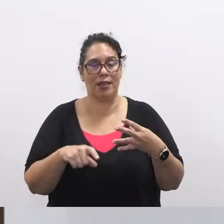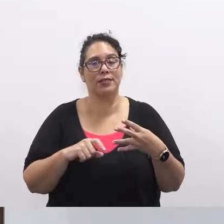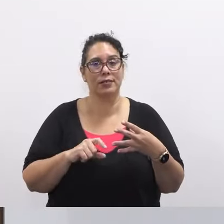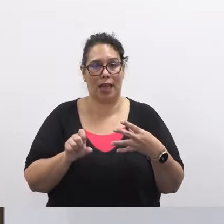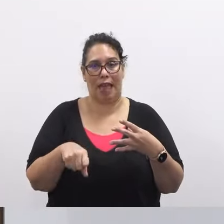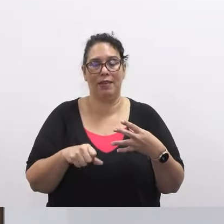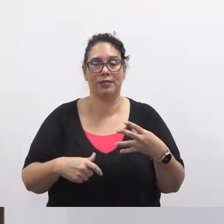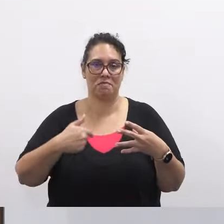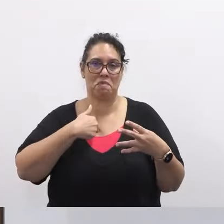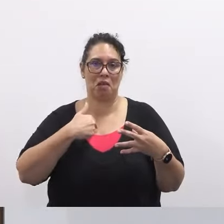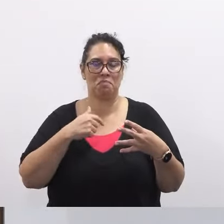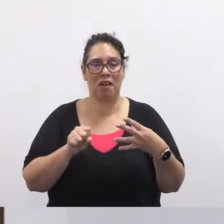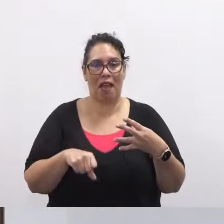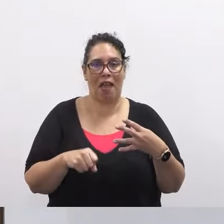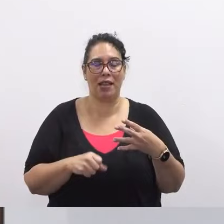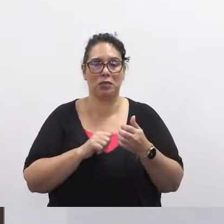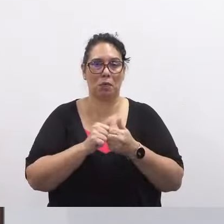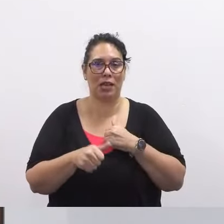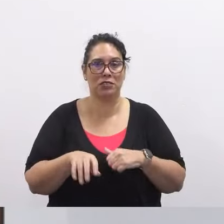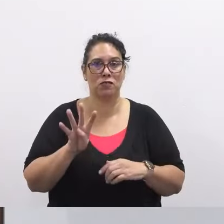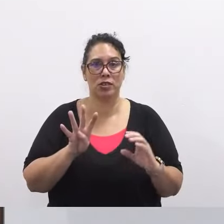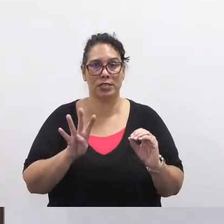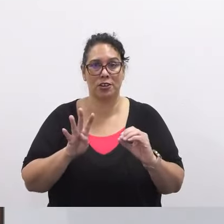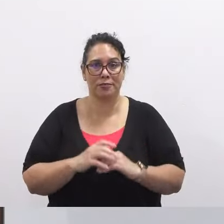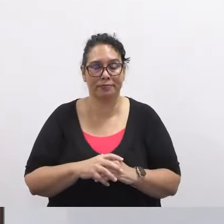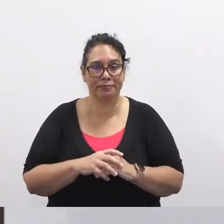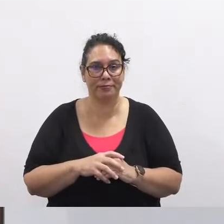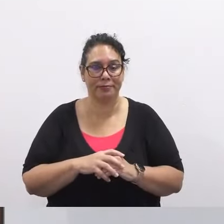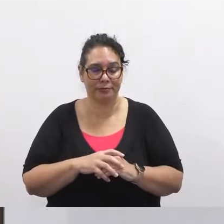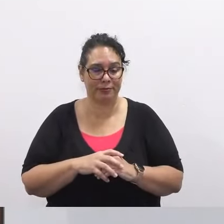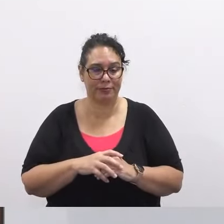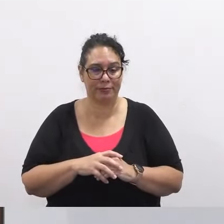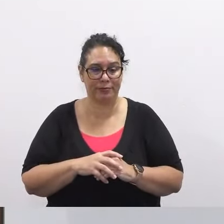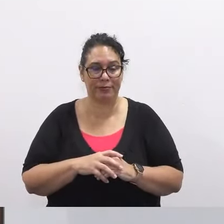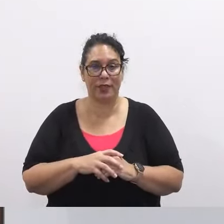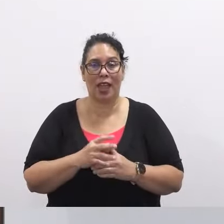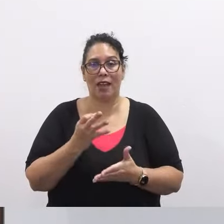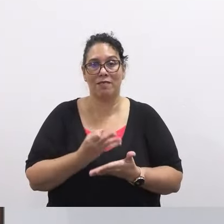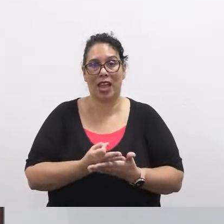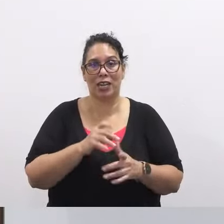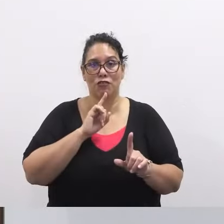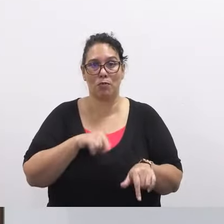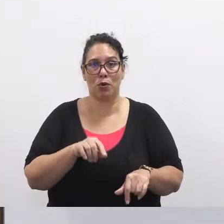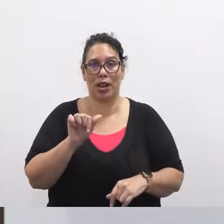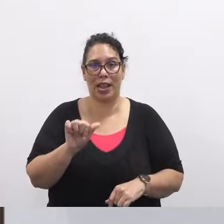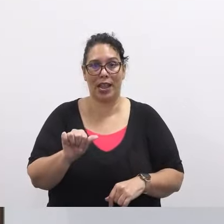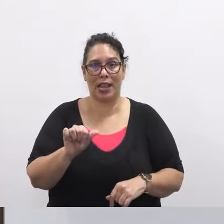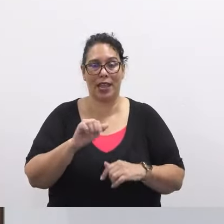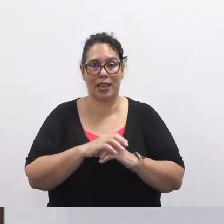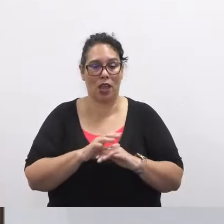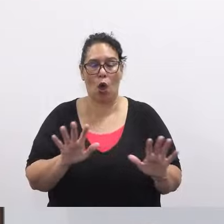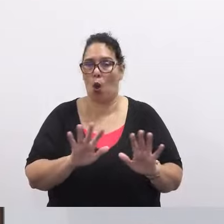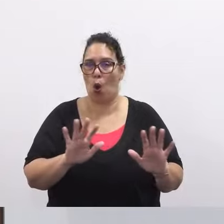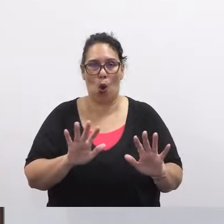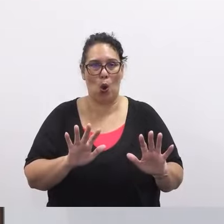And I also vote aye so that passes four, zero. Finance report A. Instruction report. I'm sorry, instruction report.